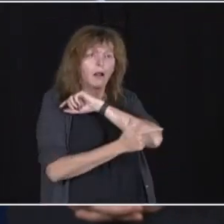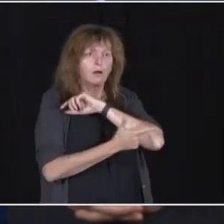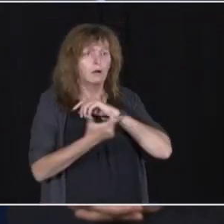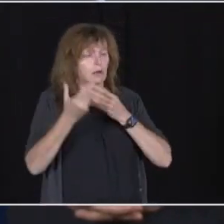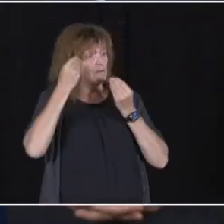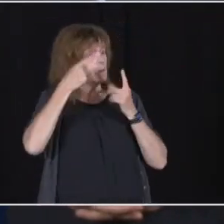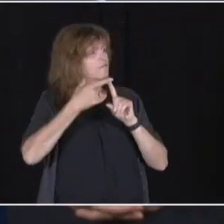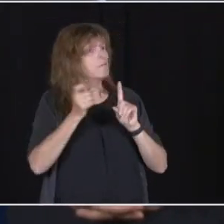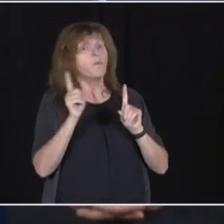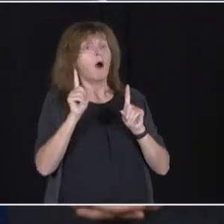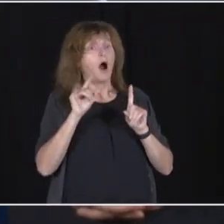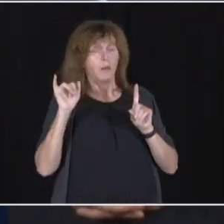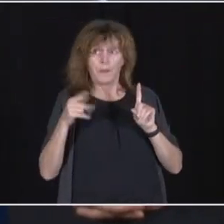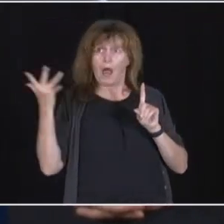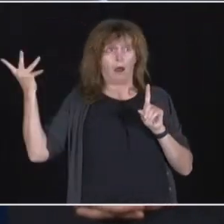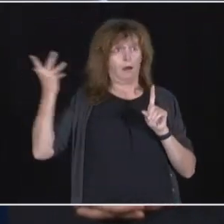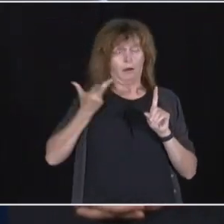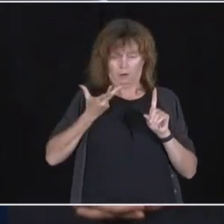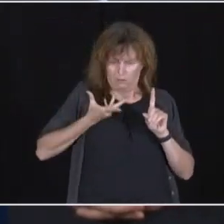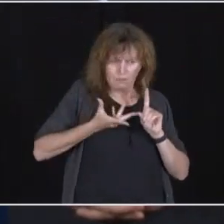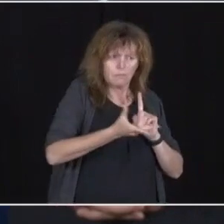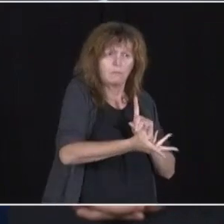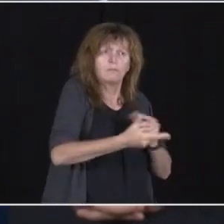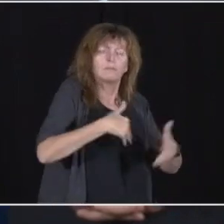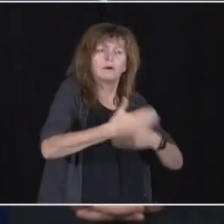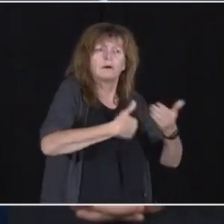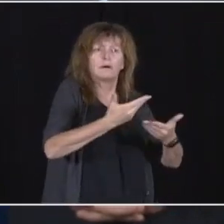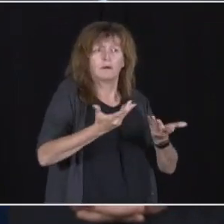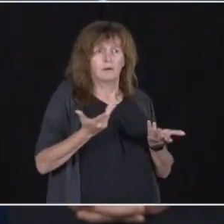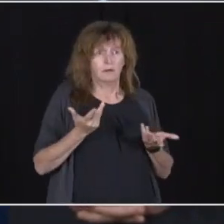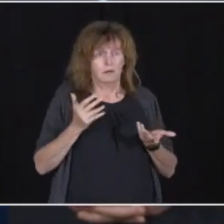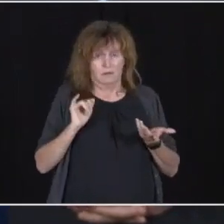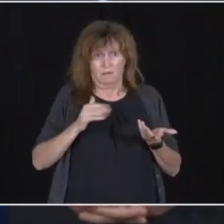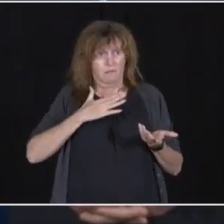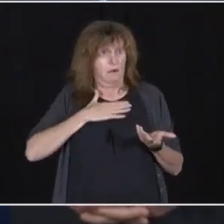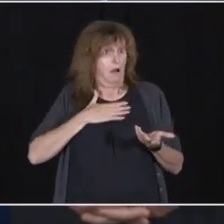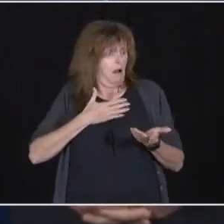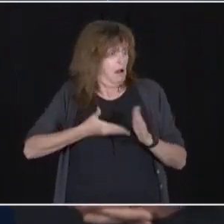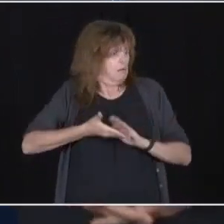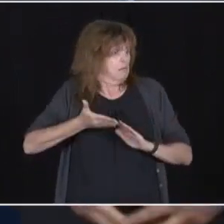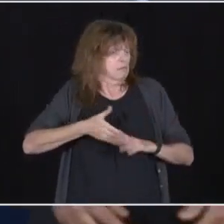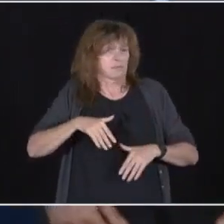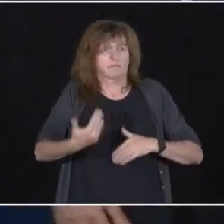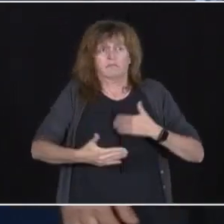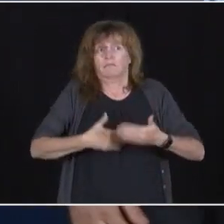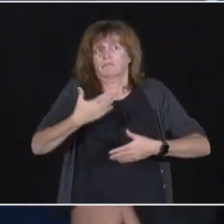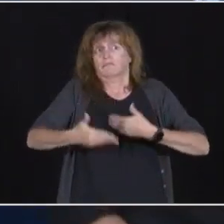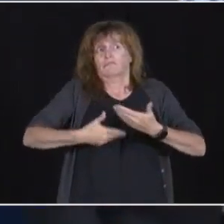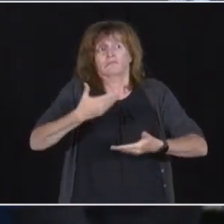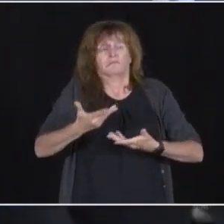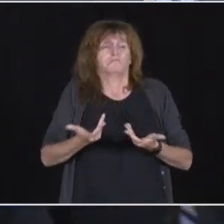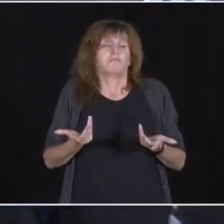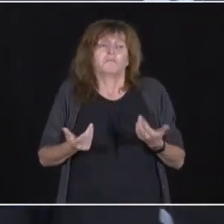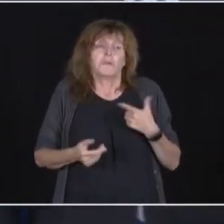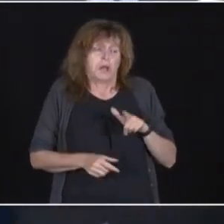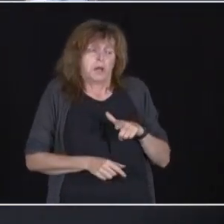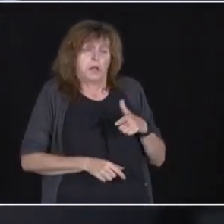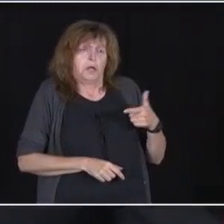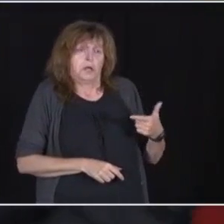that is where I get it from. I don't go get some pulling out some I talked to the people and when 9/10 parents,